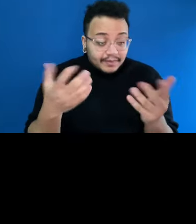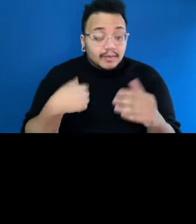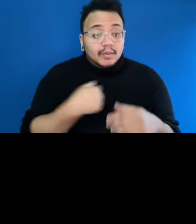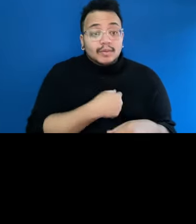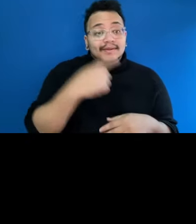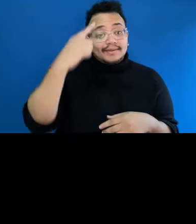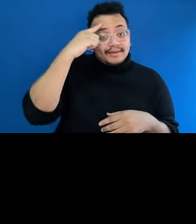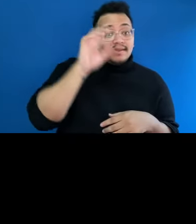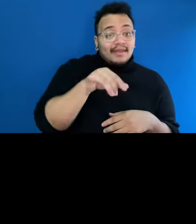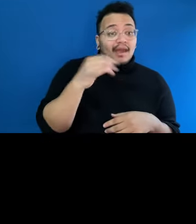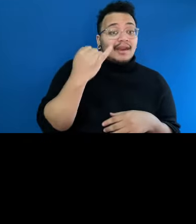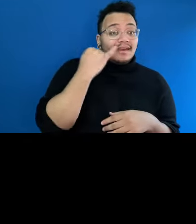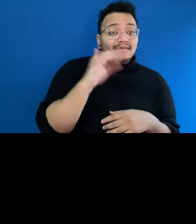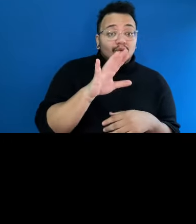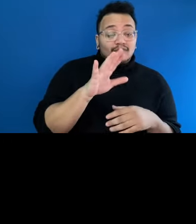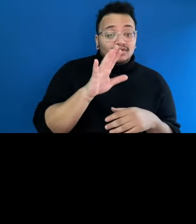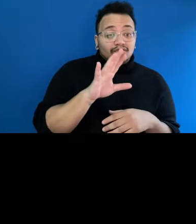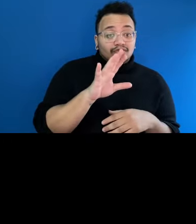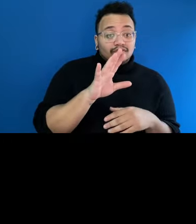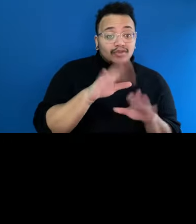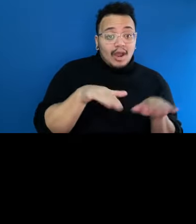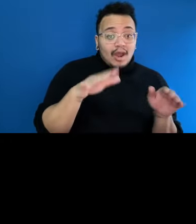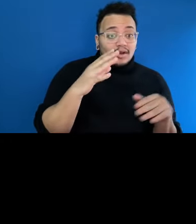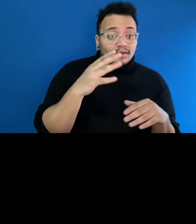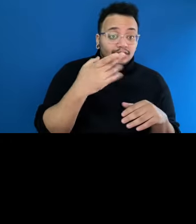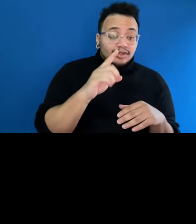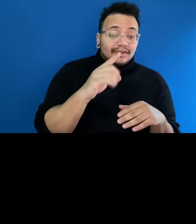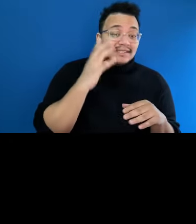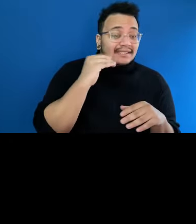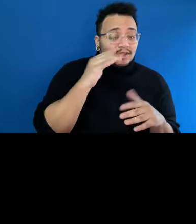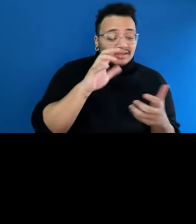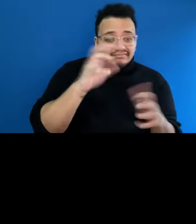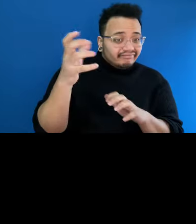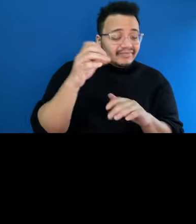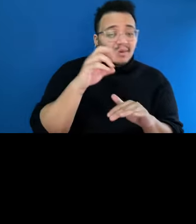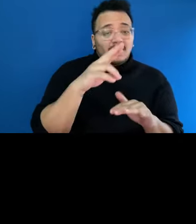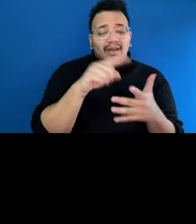causes social, emotional and cognitive impairment. In other words,